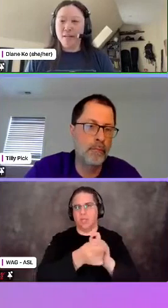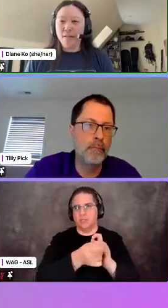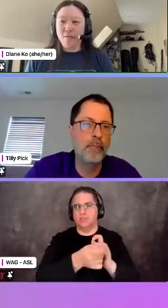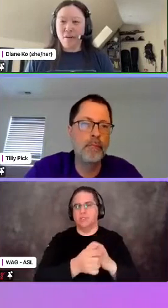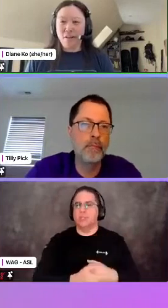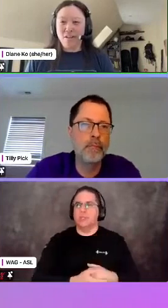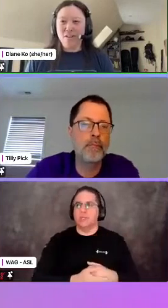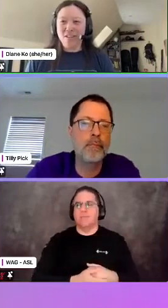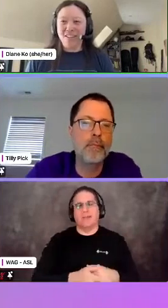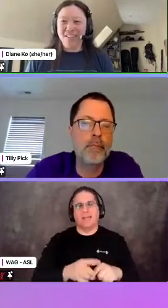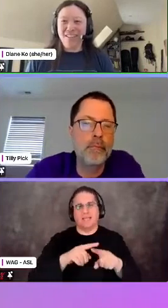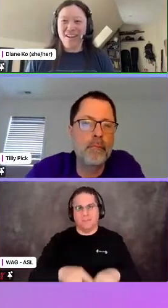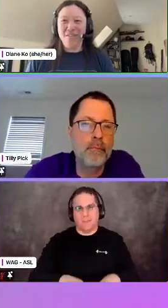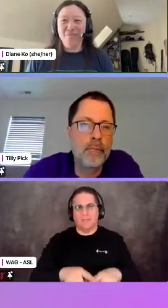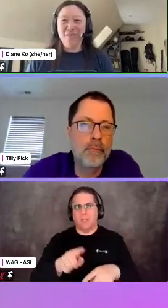itself if you can find the use case that produces this,